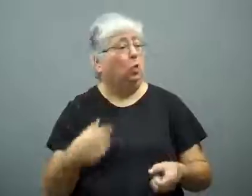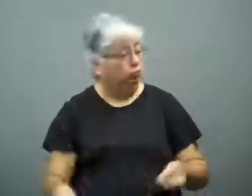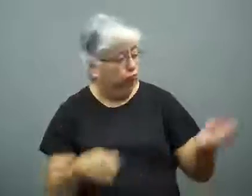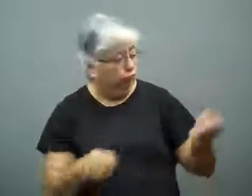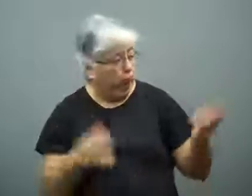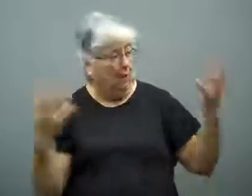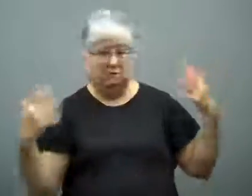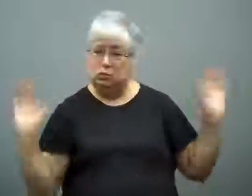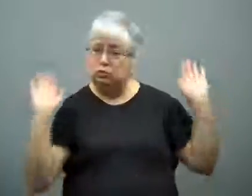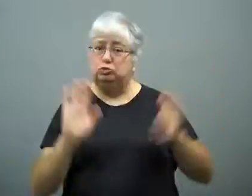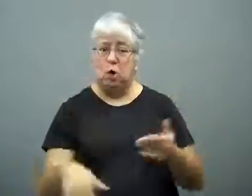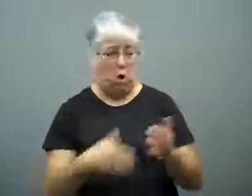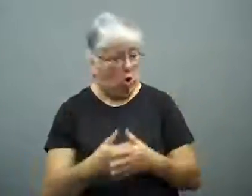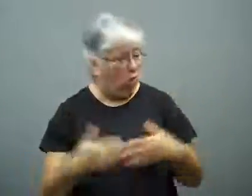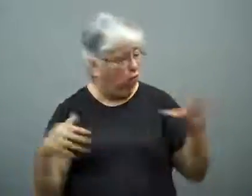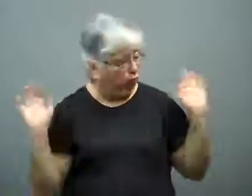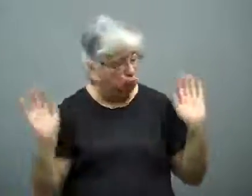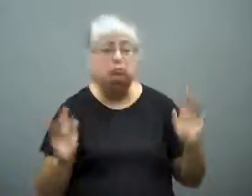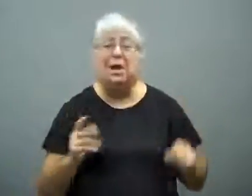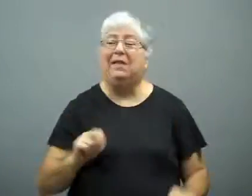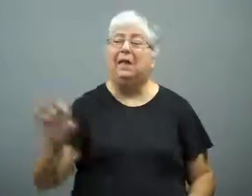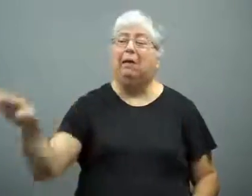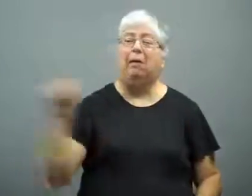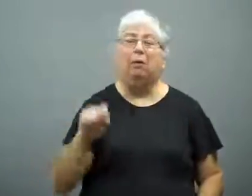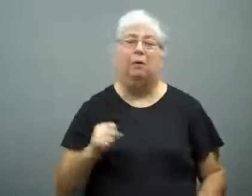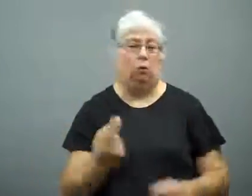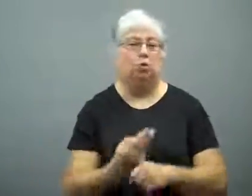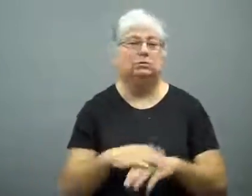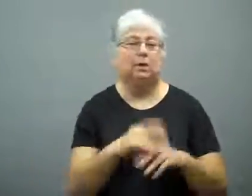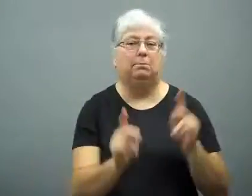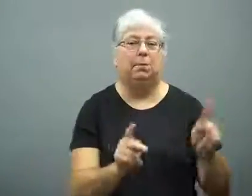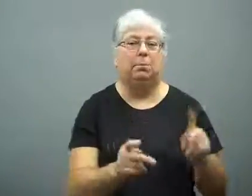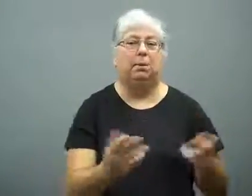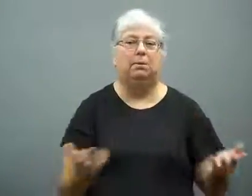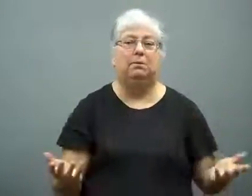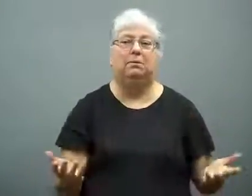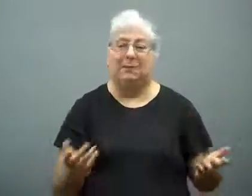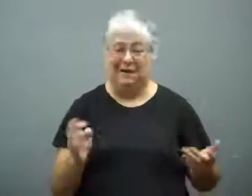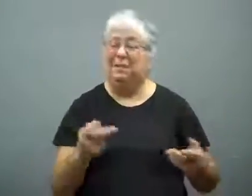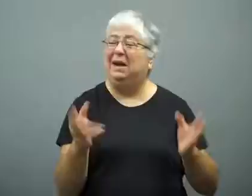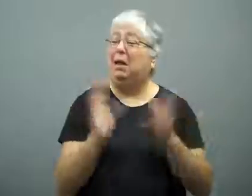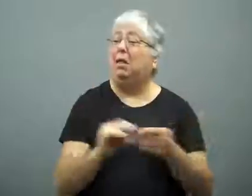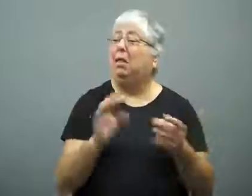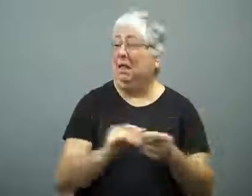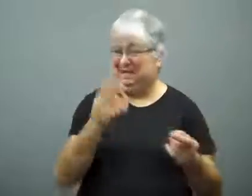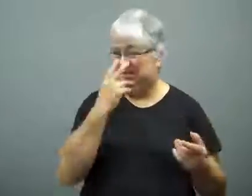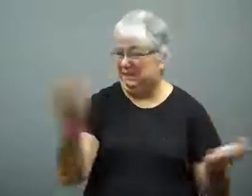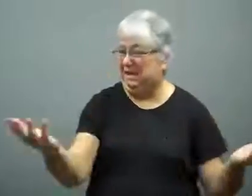then after all remaining weapons in the country were taken away, the hidden materials would be brought back and used on the people.